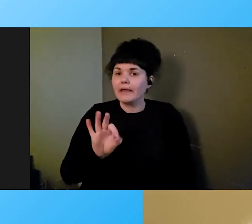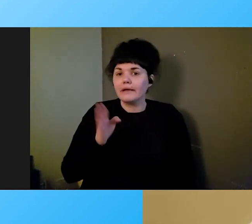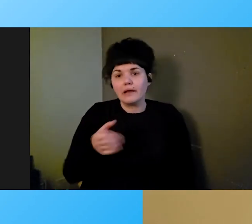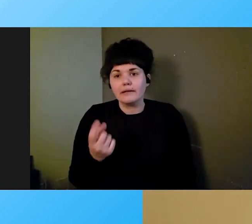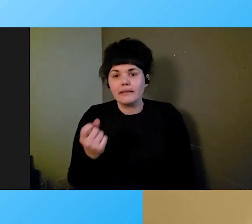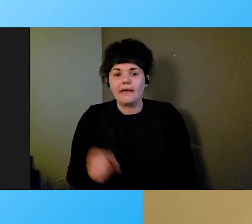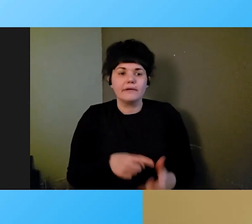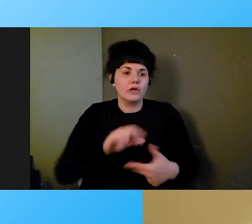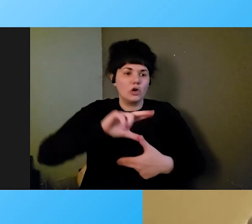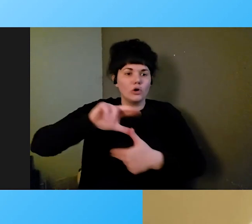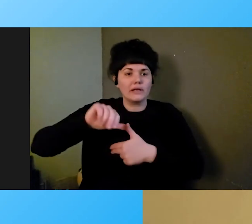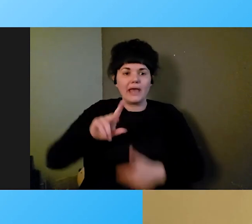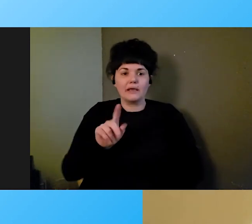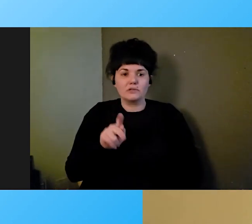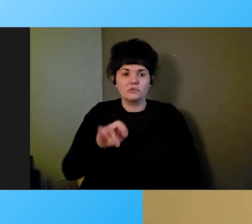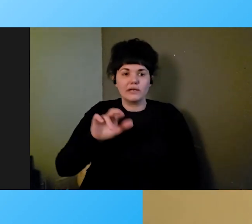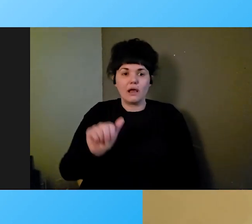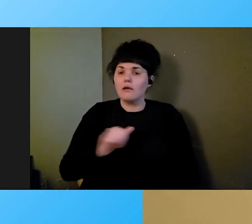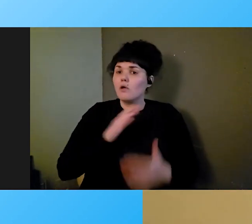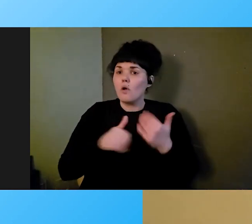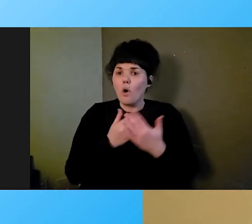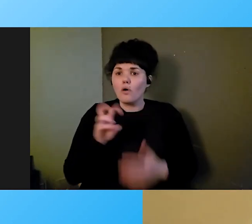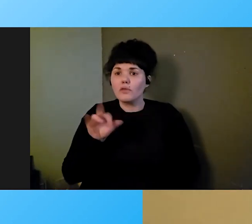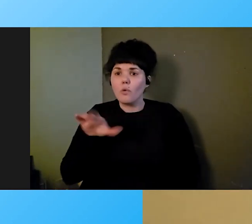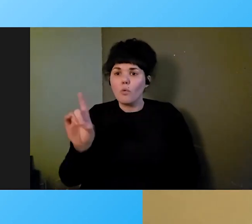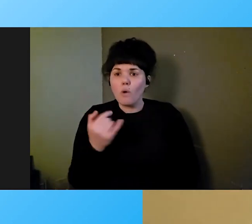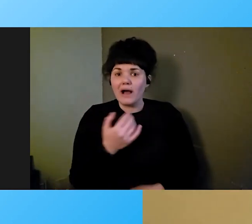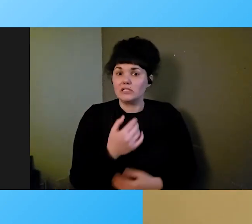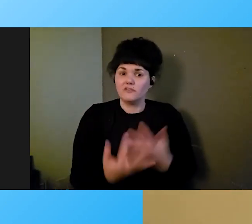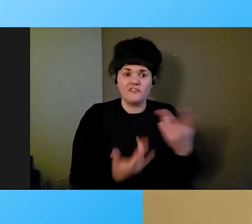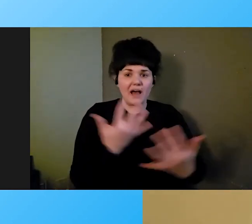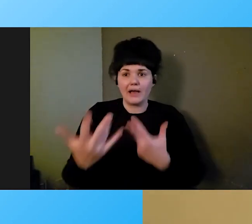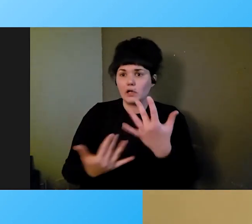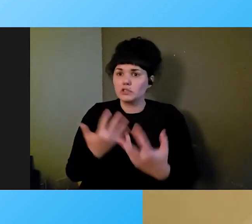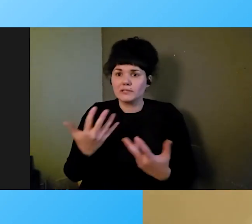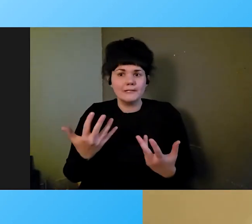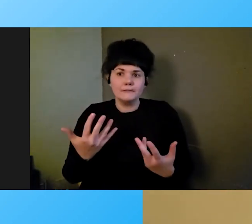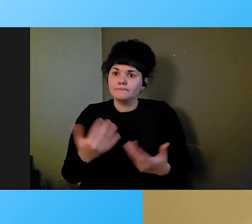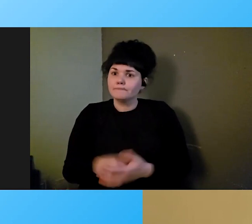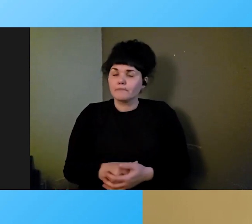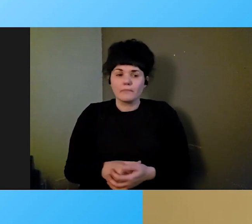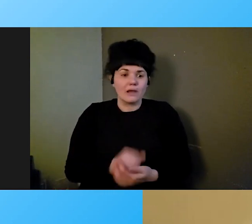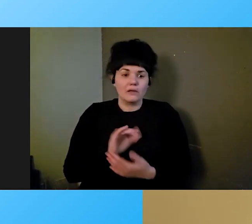Katrina, all the wildfires, these disasters are becoming more frequent.